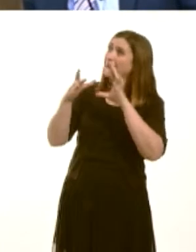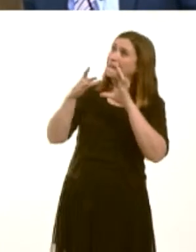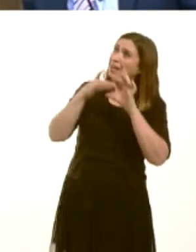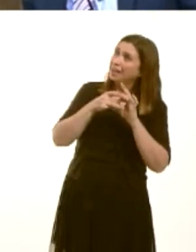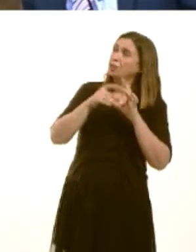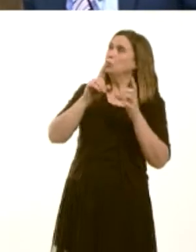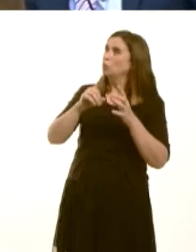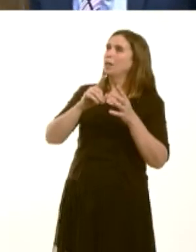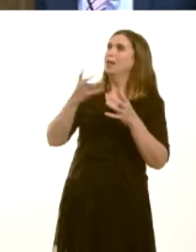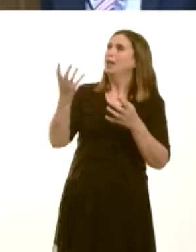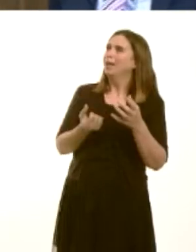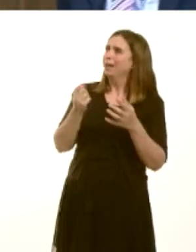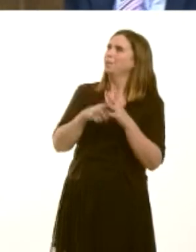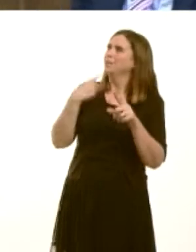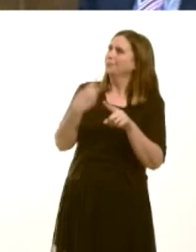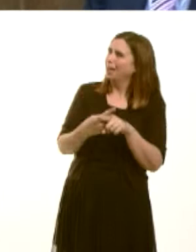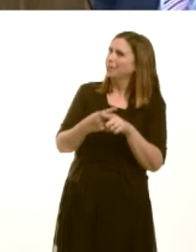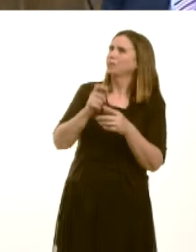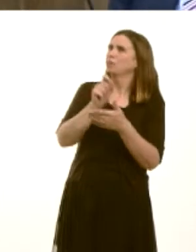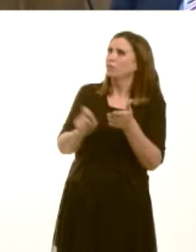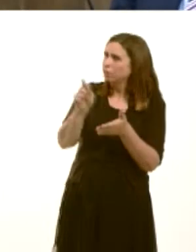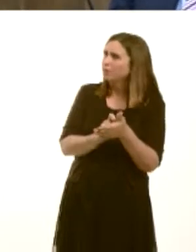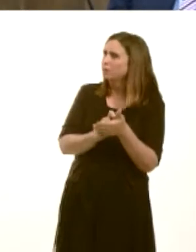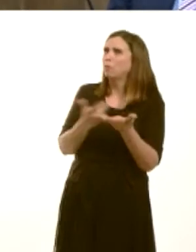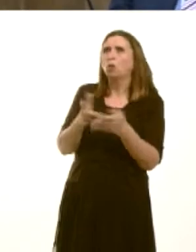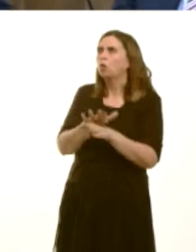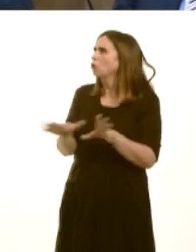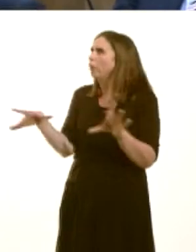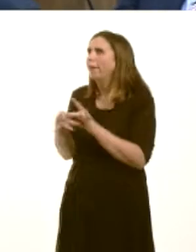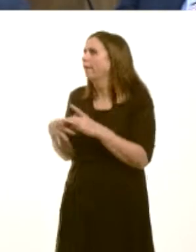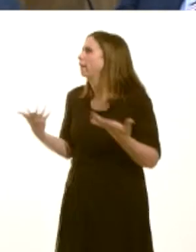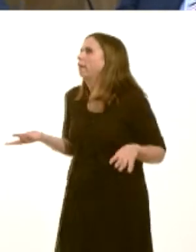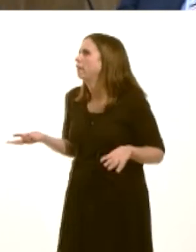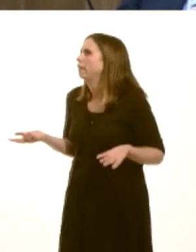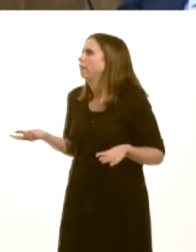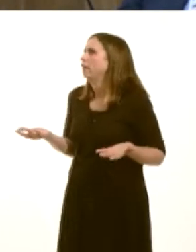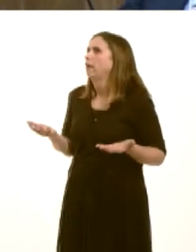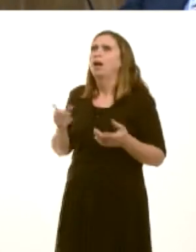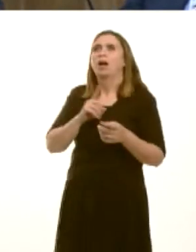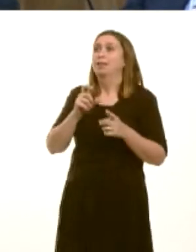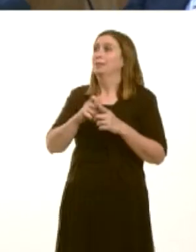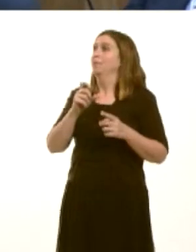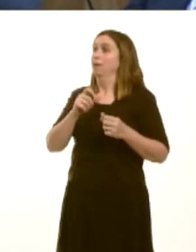what was in their manifesto, in black and white in the manifesto, clarified, apparently, an hour lateróin other words, meaning, ëWe didnít know it was there; we didnít read